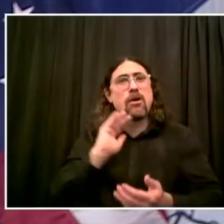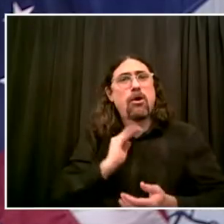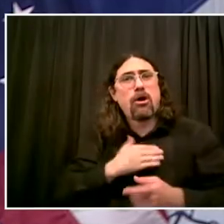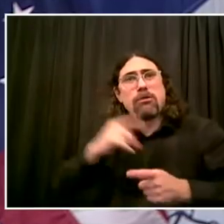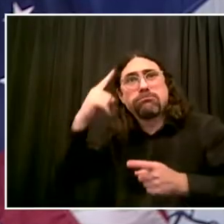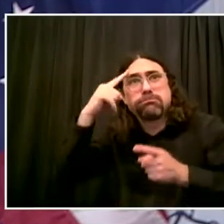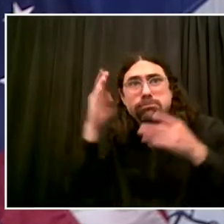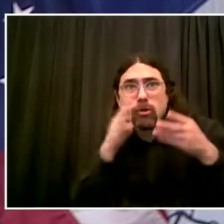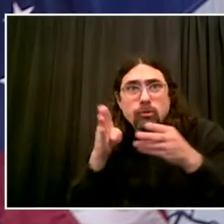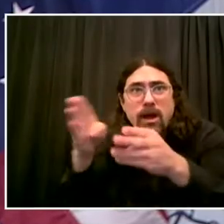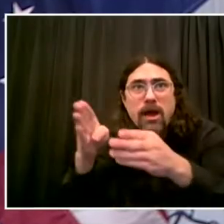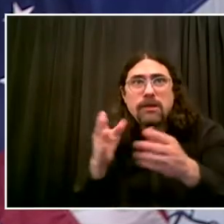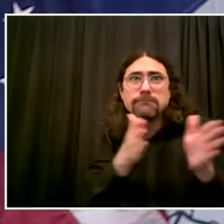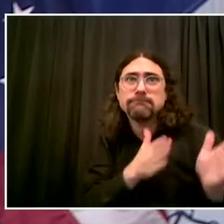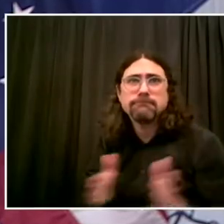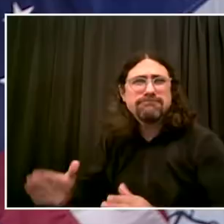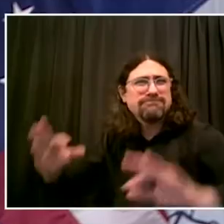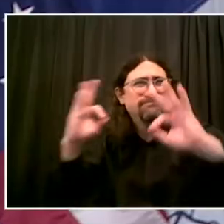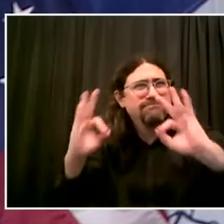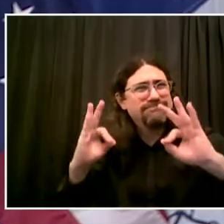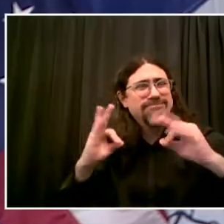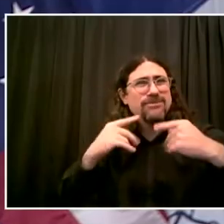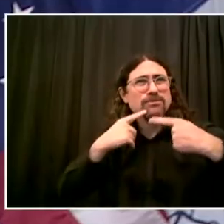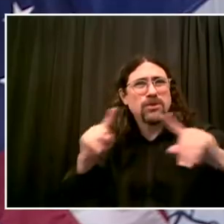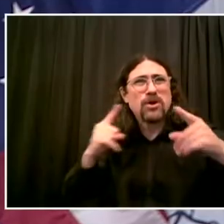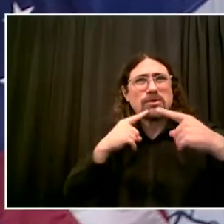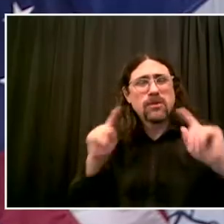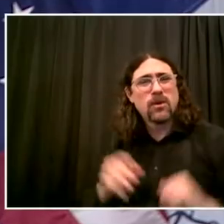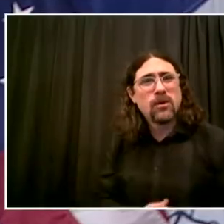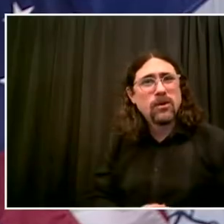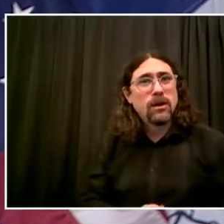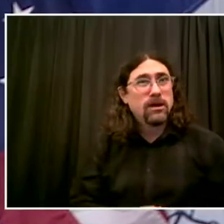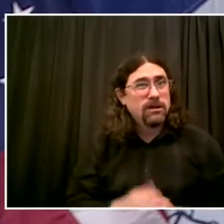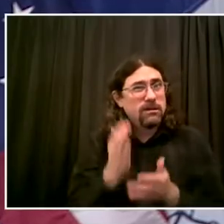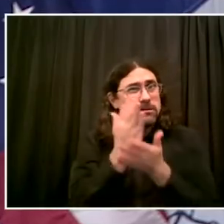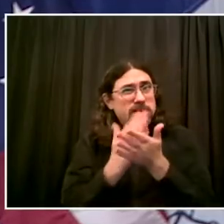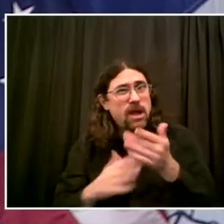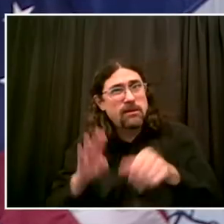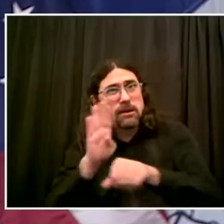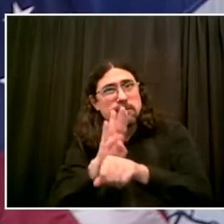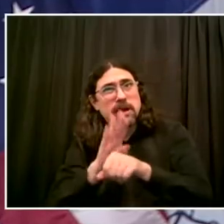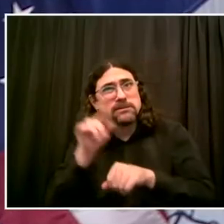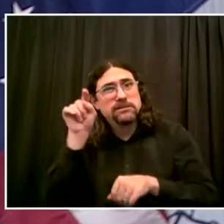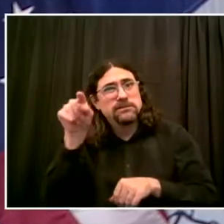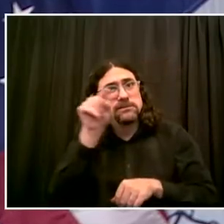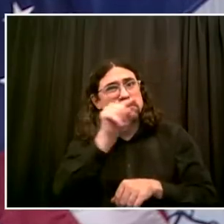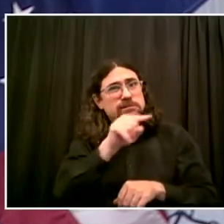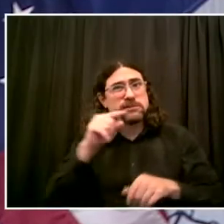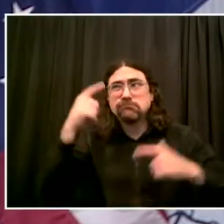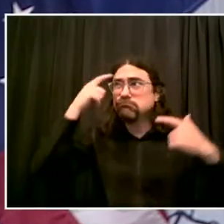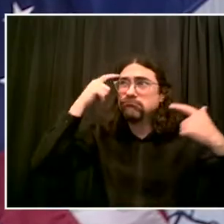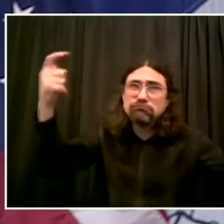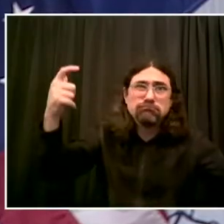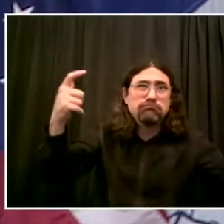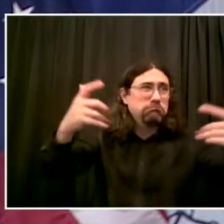ANY BUSINESS THAT ATTEMPTS TO REOPEN AND SHOULD NOT YET BE OPEN WE WILL